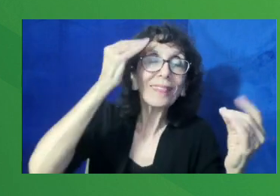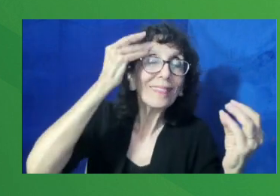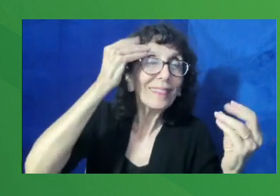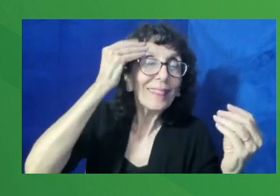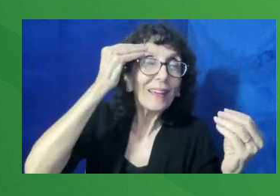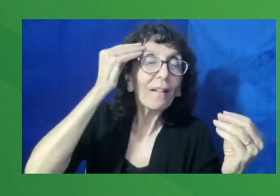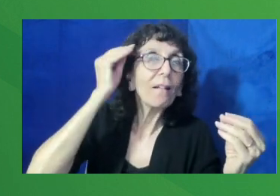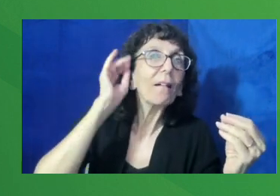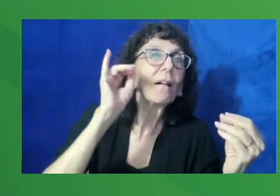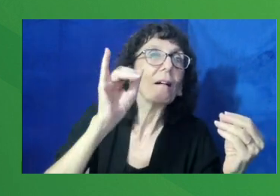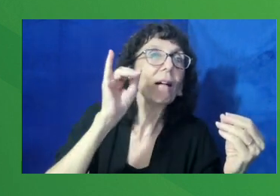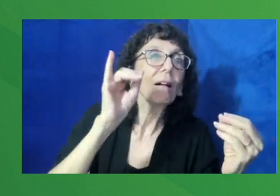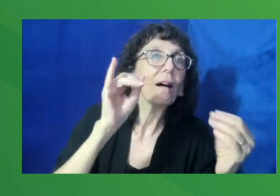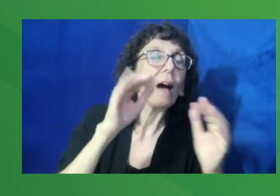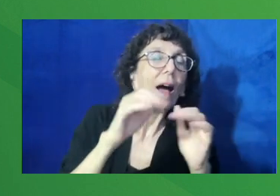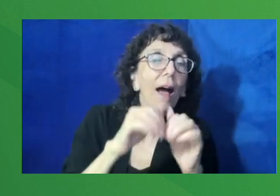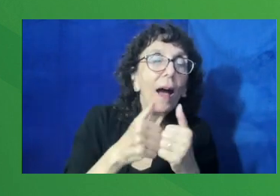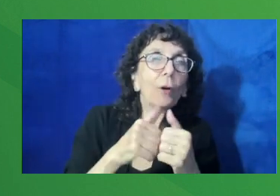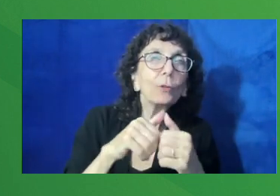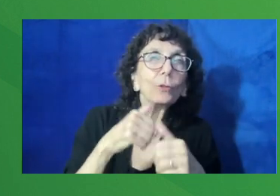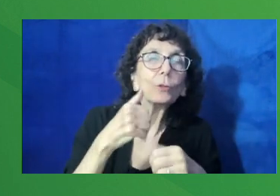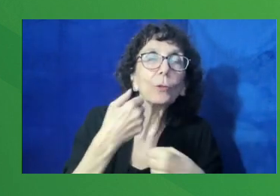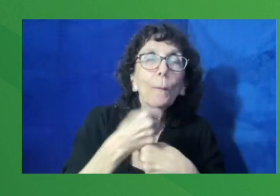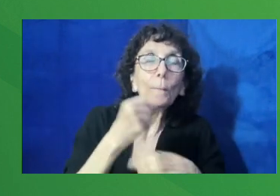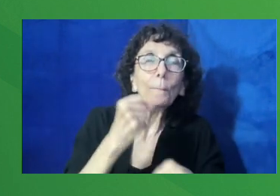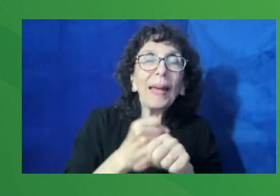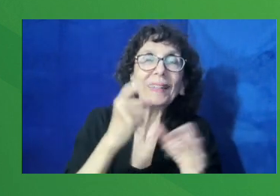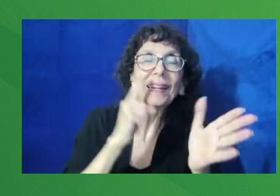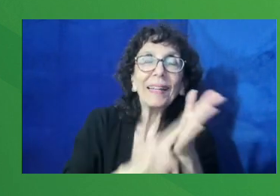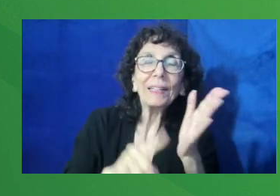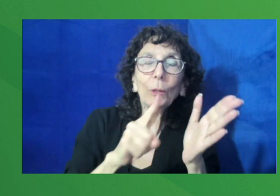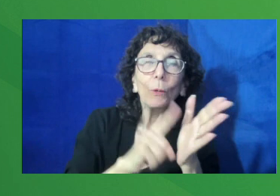about how we structure inquiry, what the latest research is and how we're trying to apply it,